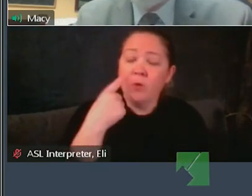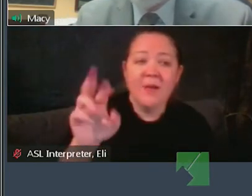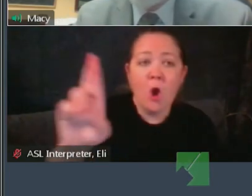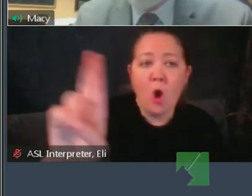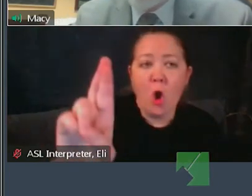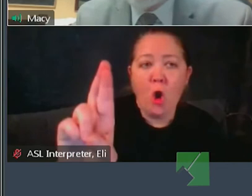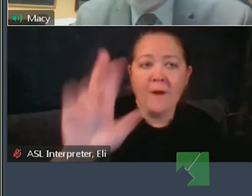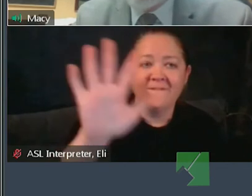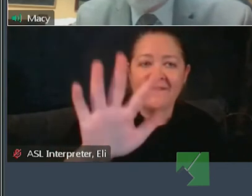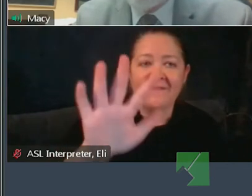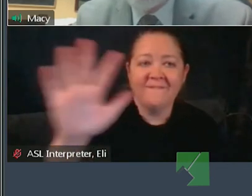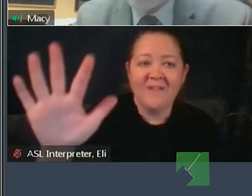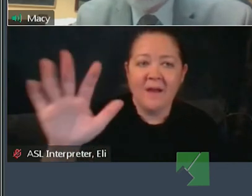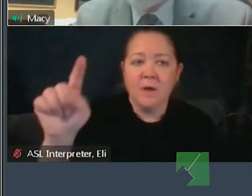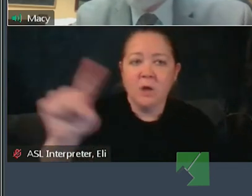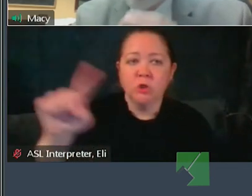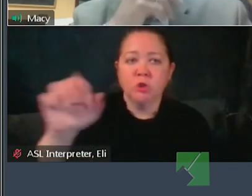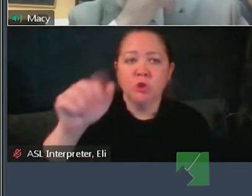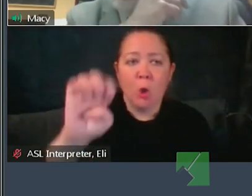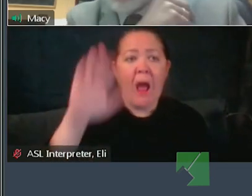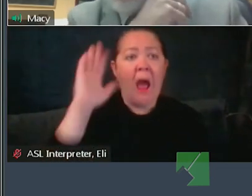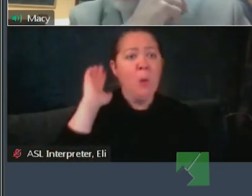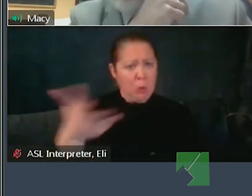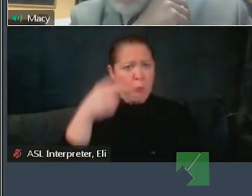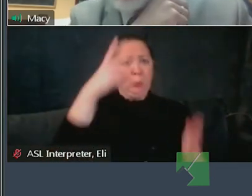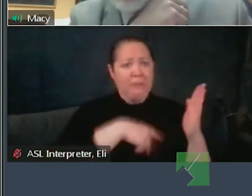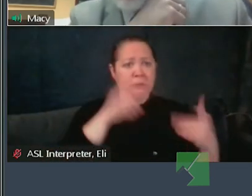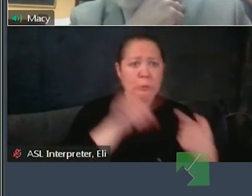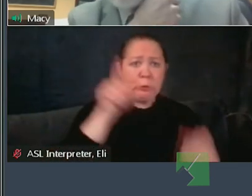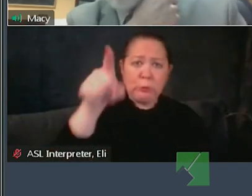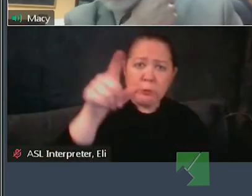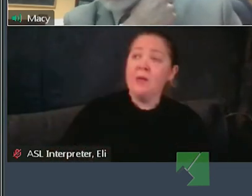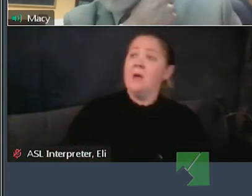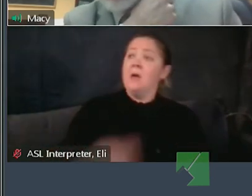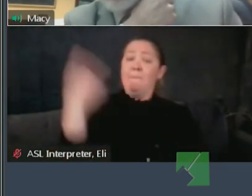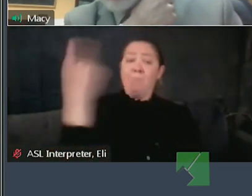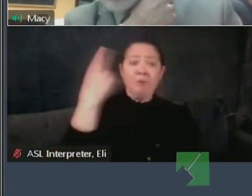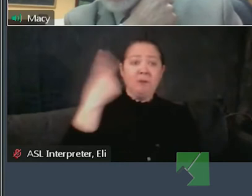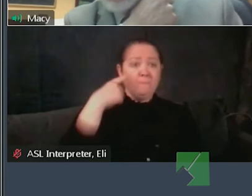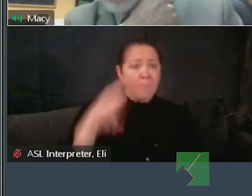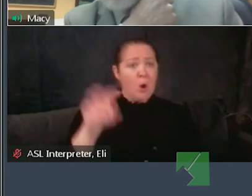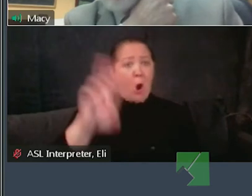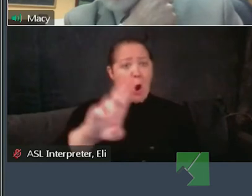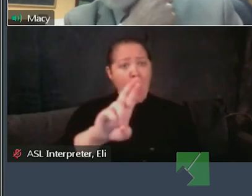Well, let me read those to you. The purposes of there are a 55 zone and this is 27 dash four